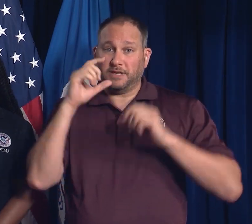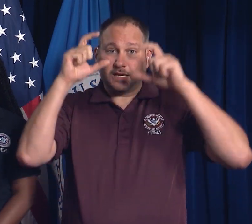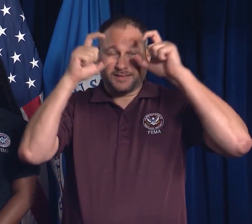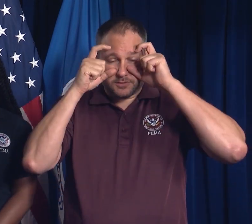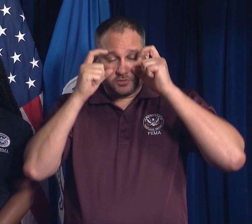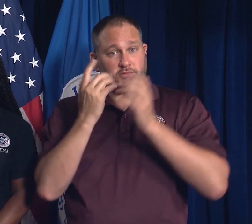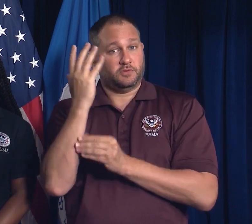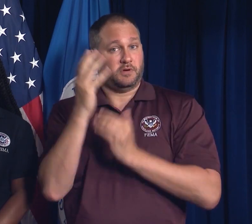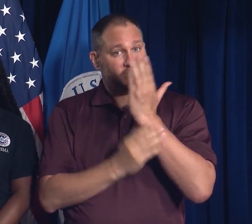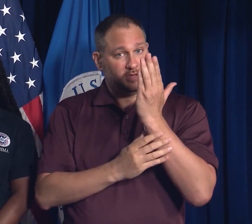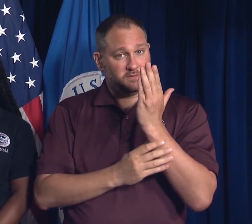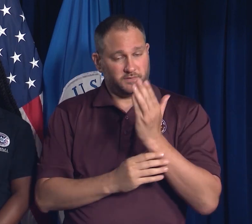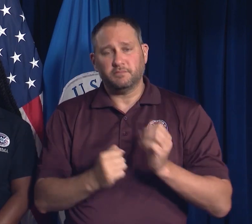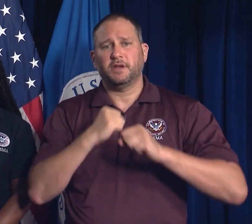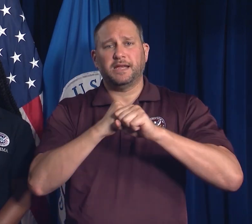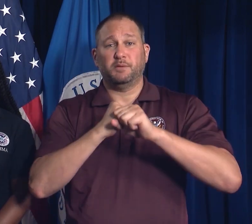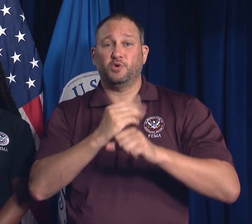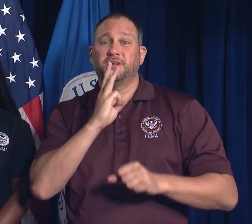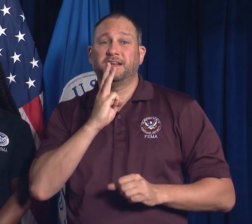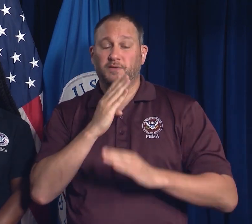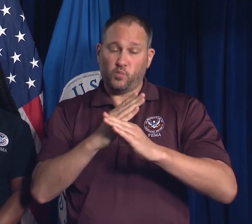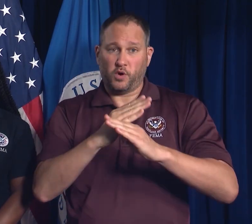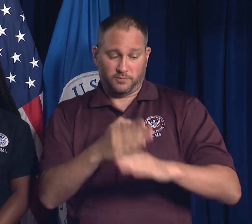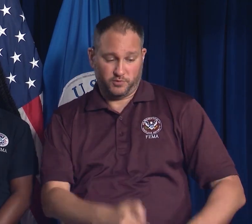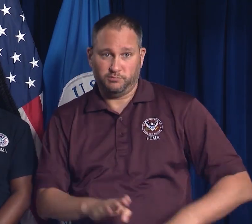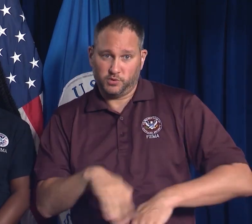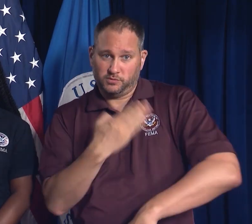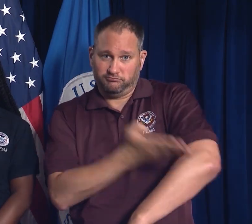goggles, rubber gloves, and protective waterproof boots.